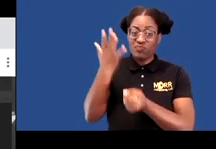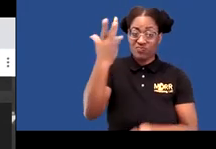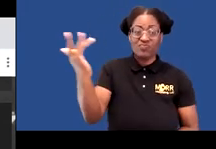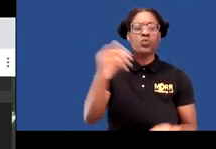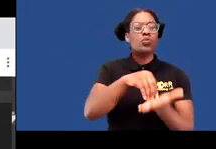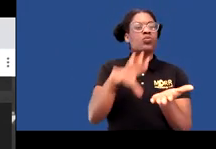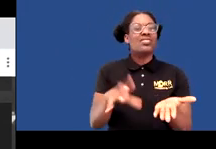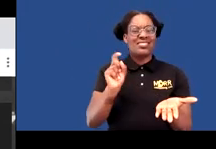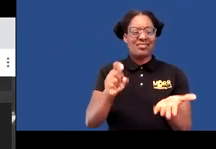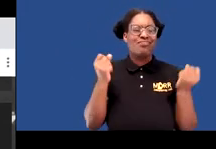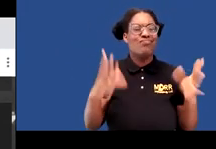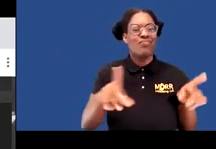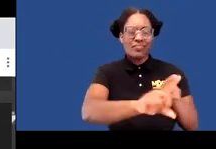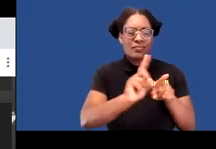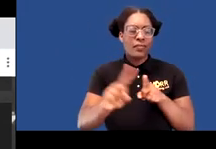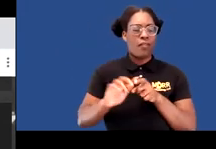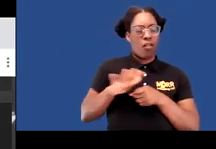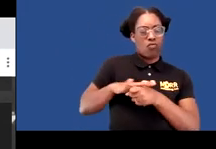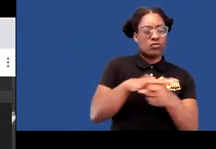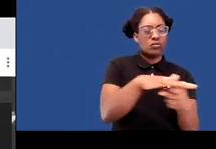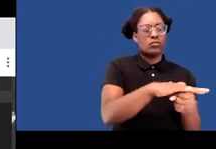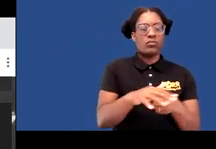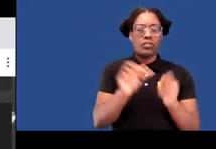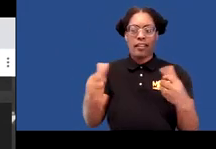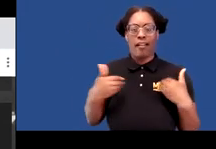"I feel the space where you are getting writing assistance--"